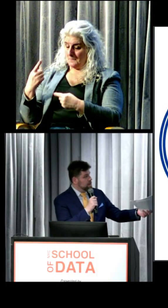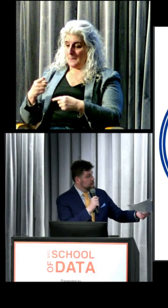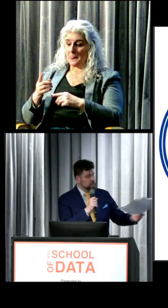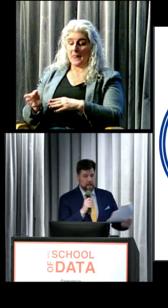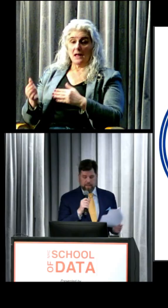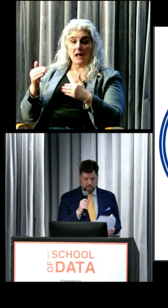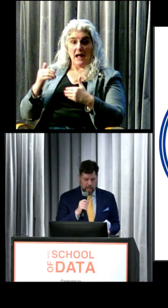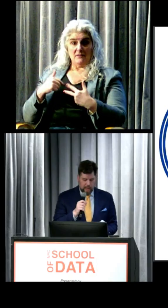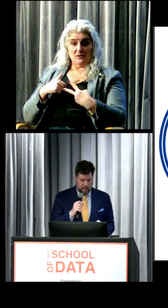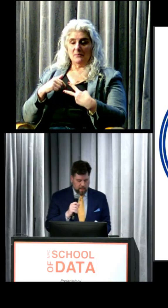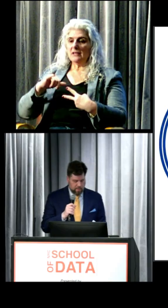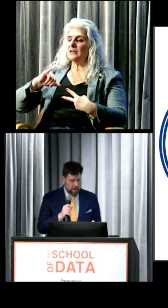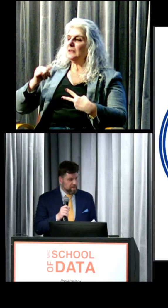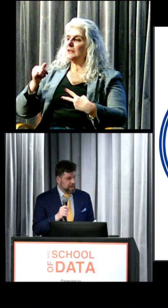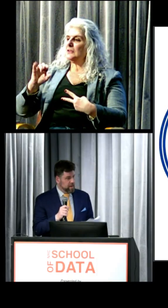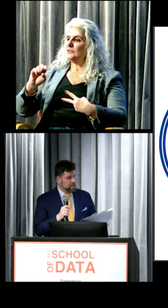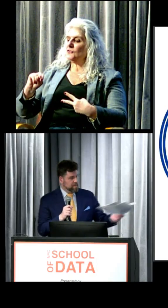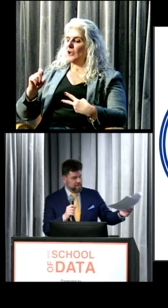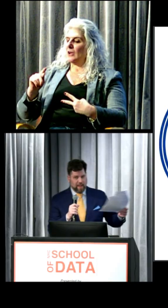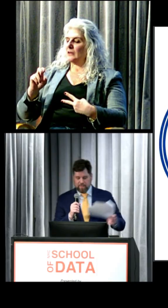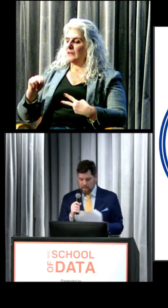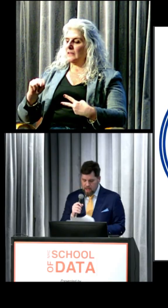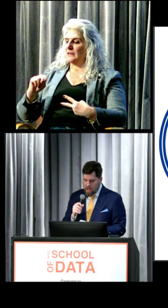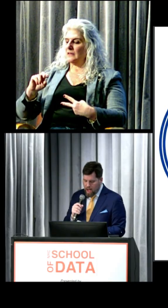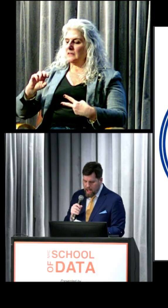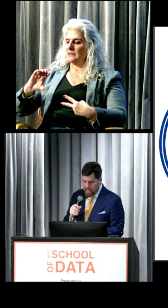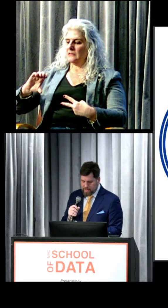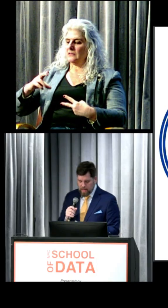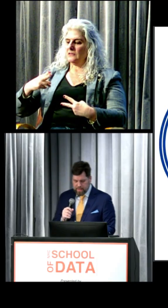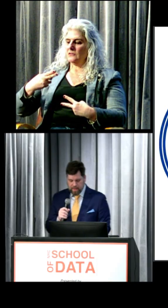background is in research, specifically in health communications research.